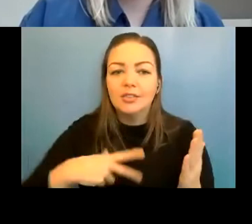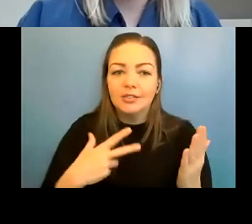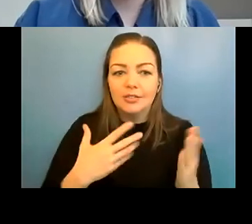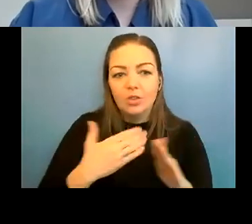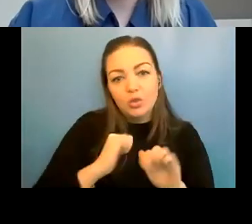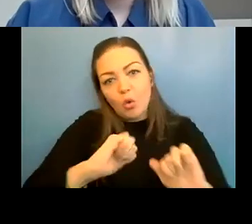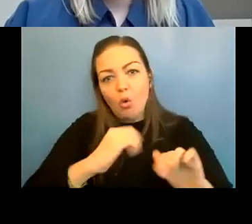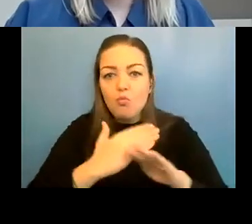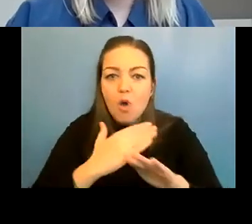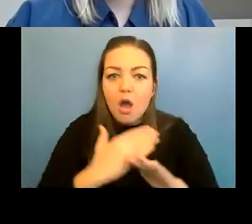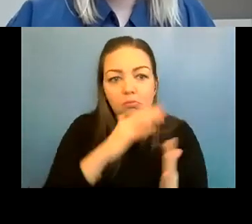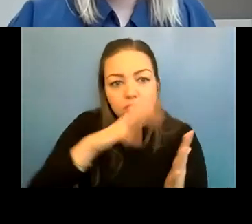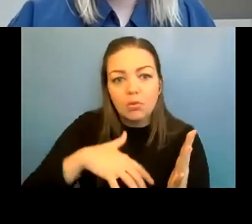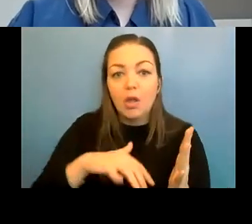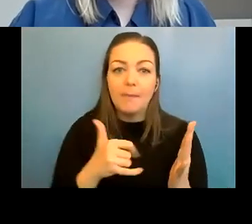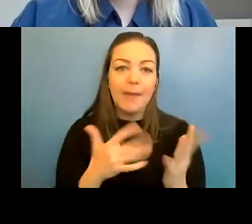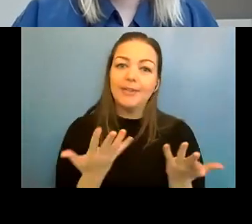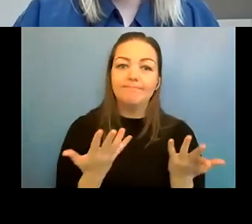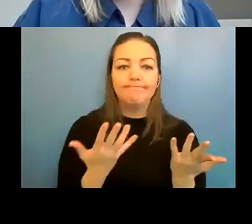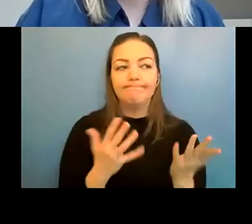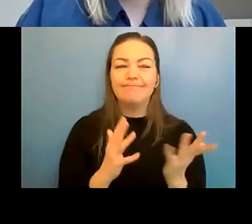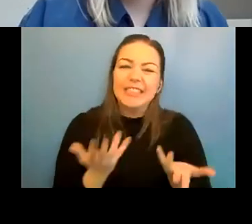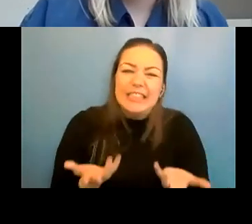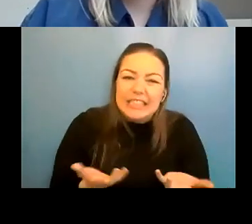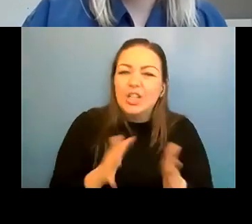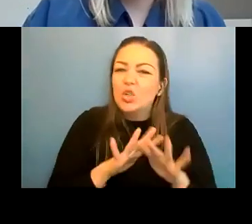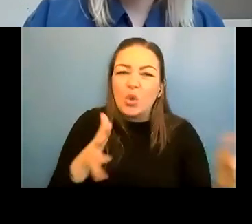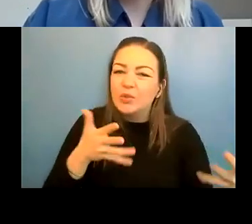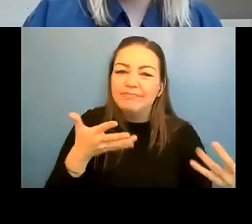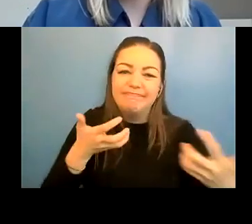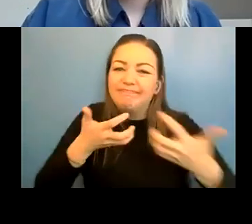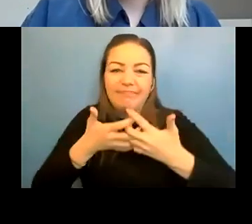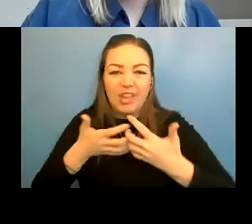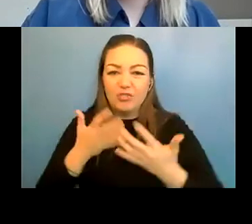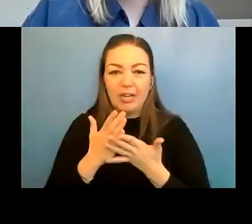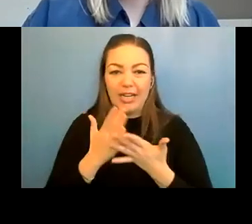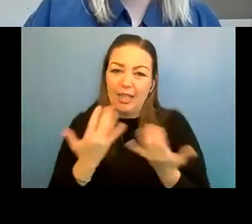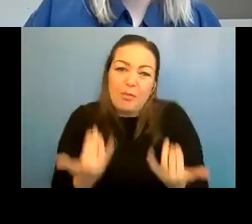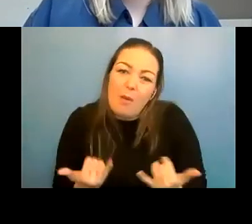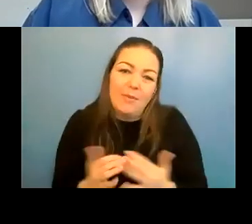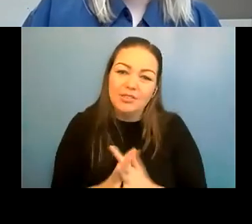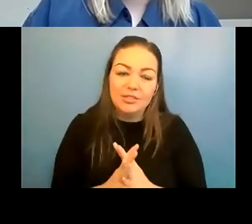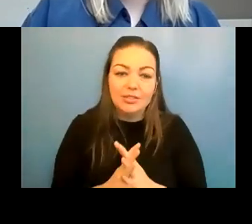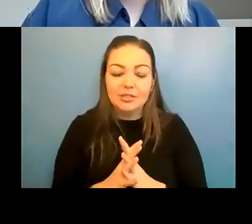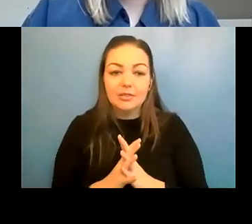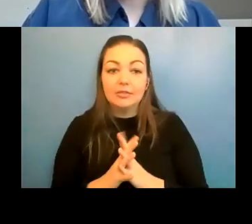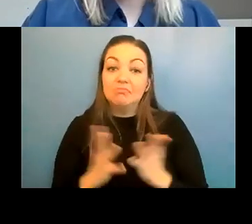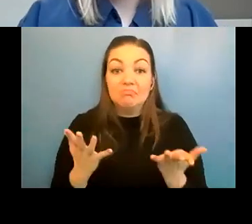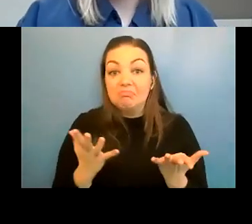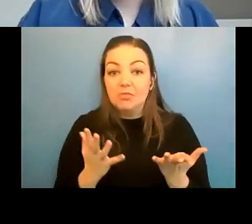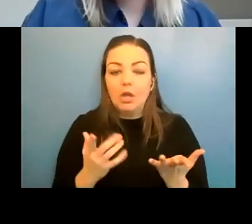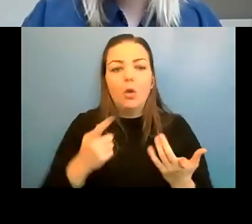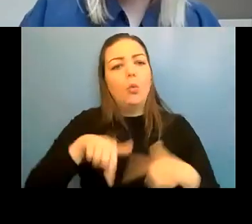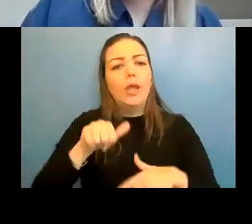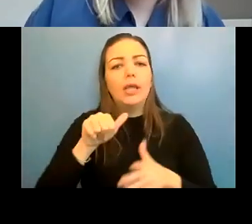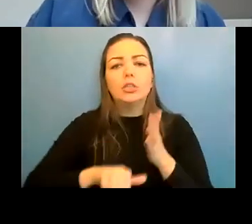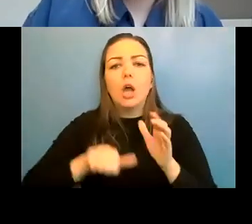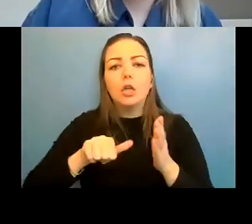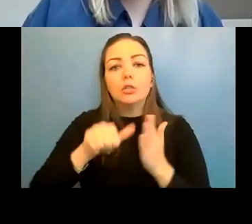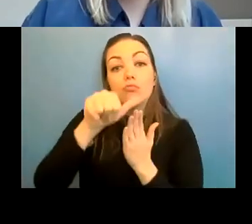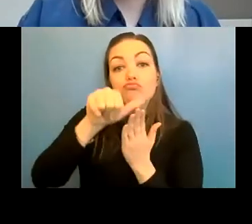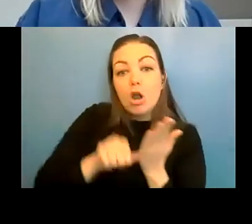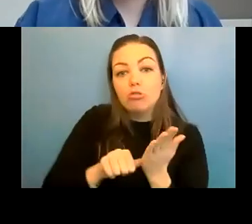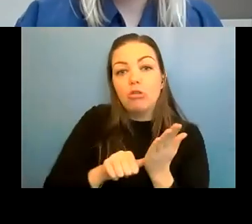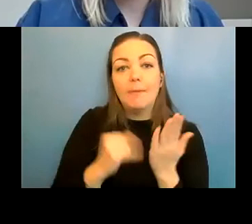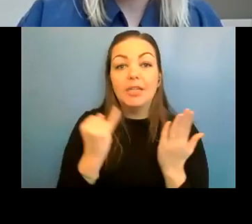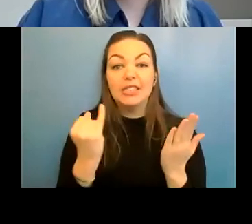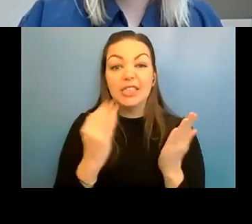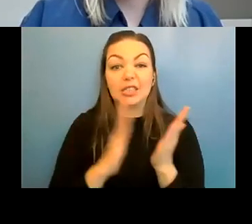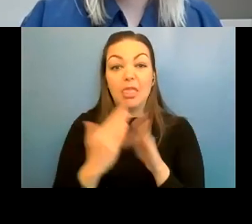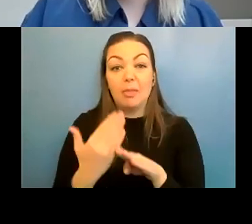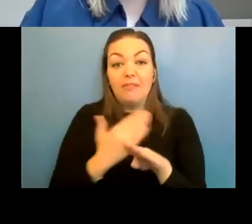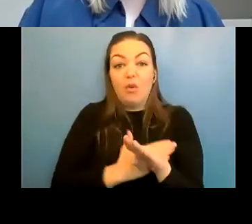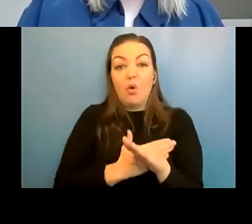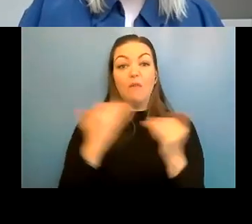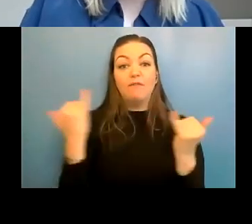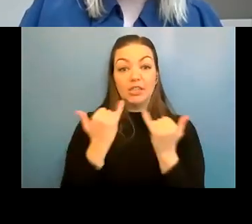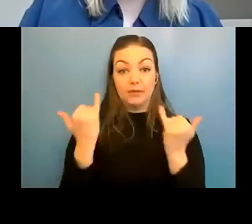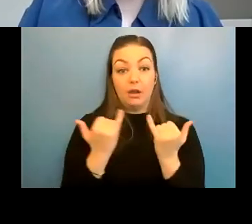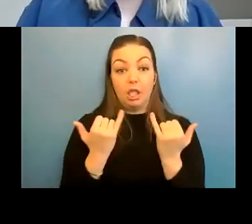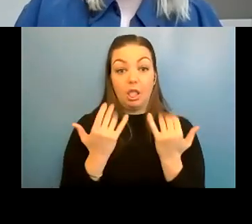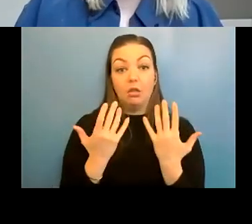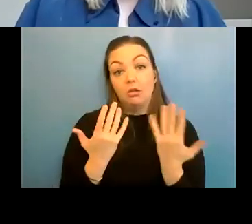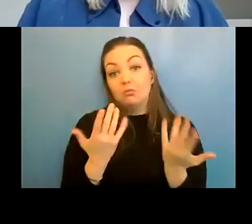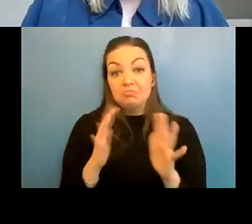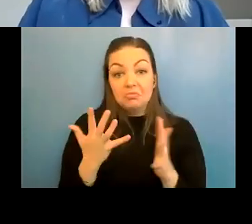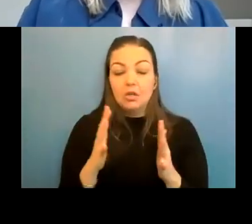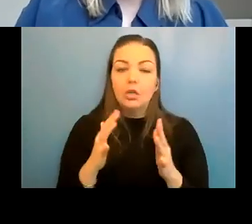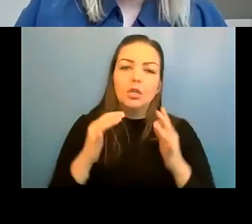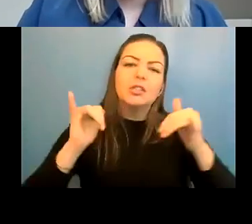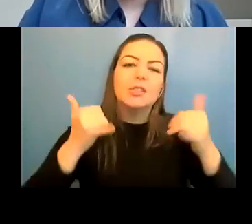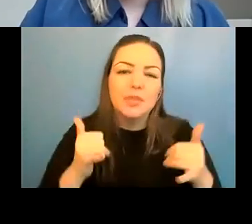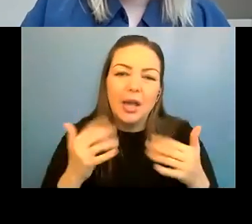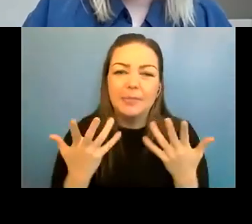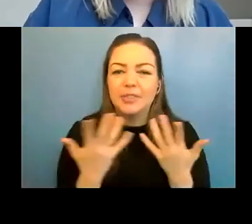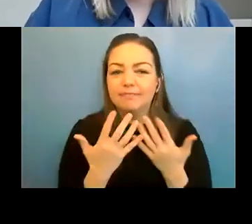we will always try and speak to you, meet with you, have a phone call, read the work. It might not always be right for that moment, in terms of programming,